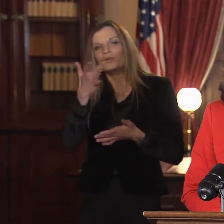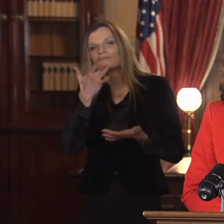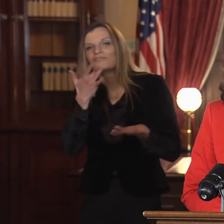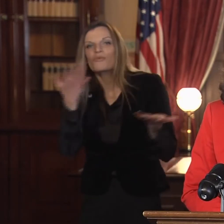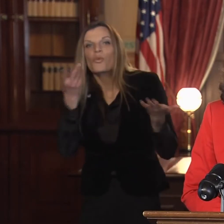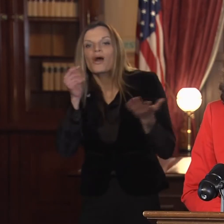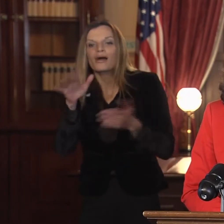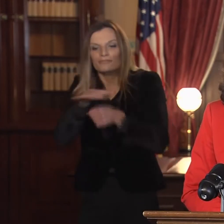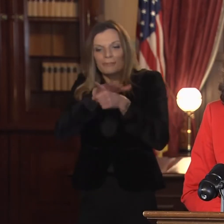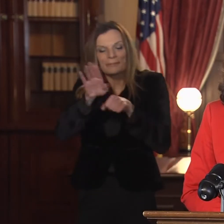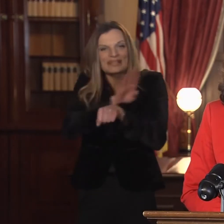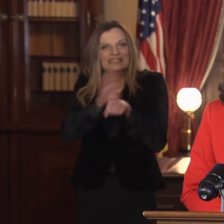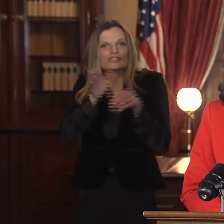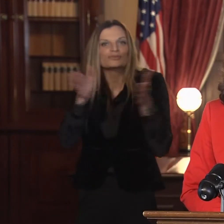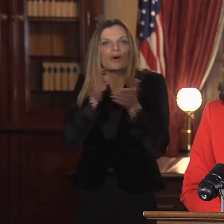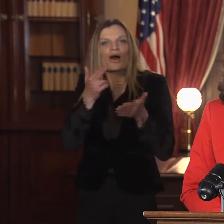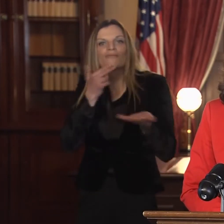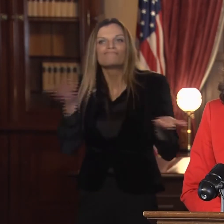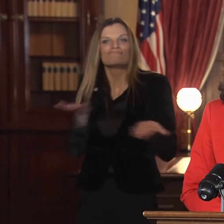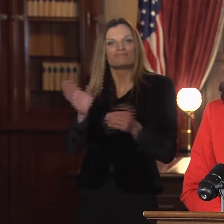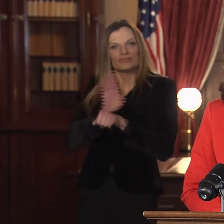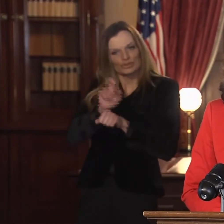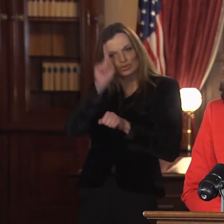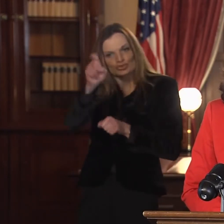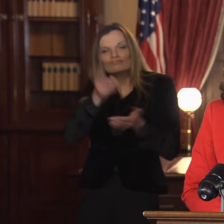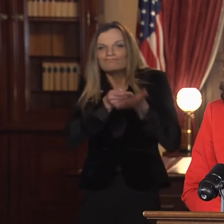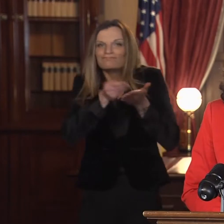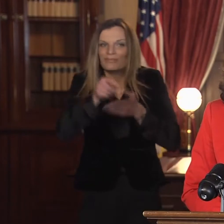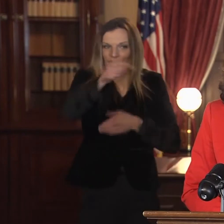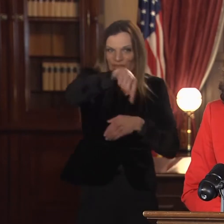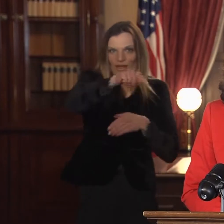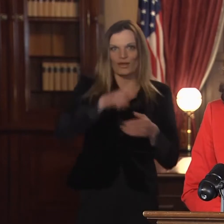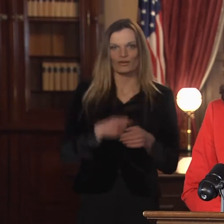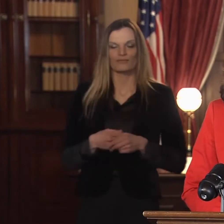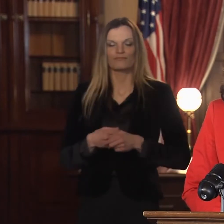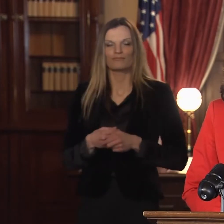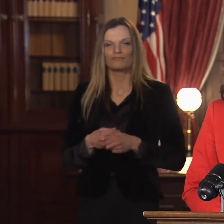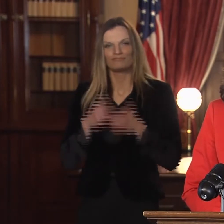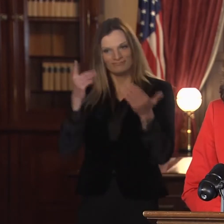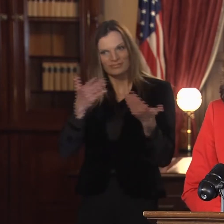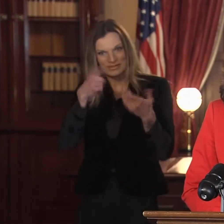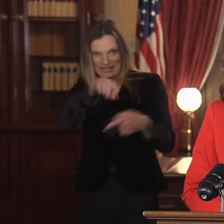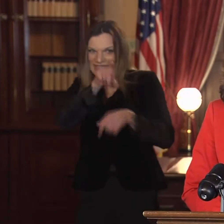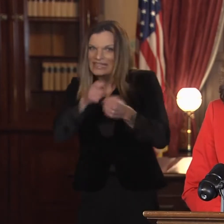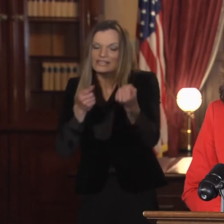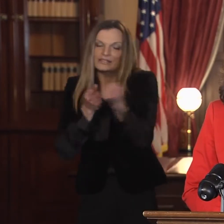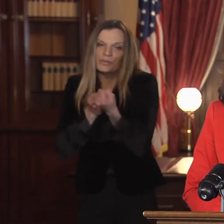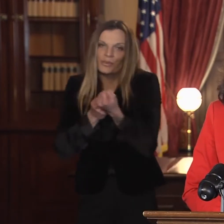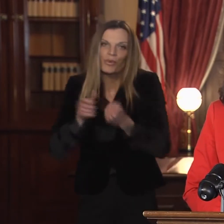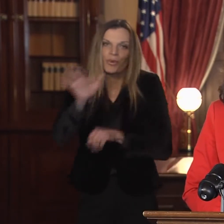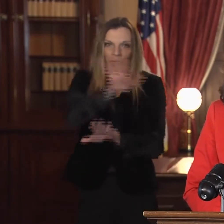EVERYONE TO SHOP SMALL AND SUPPORT YOUR FAVORITE LOCAL BUSINESSES IN EVERY WAY YOU CAN.